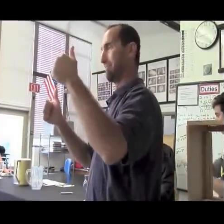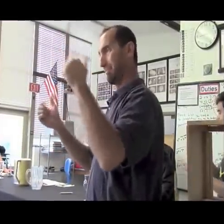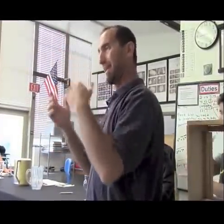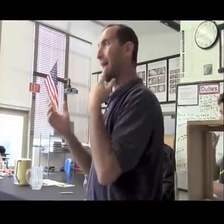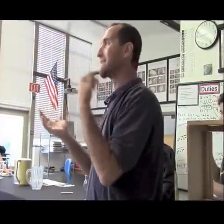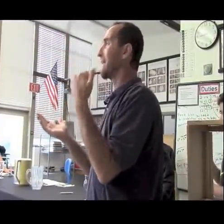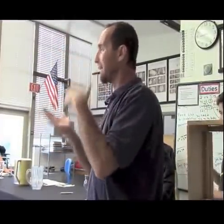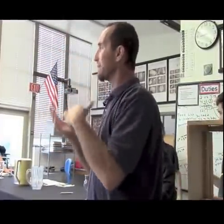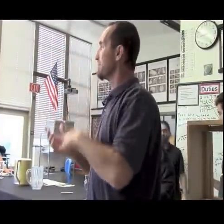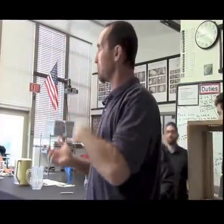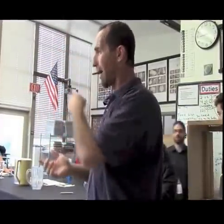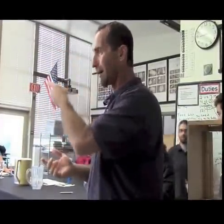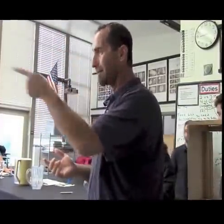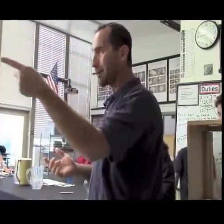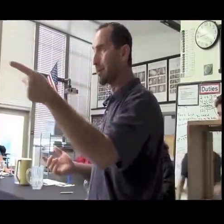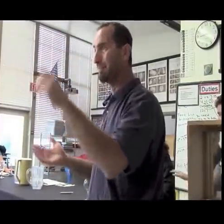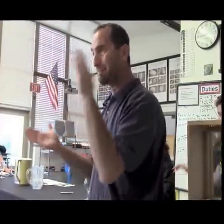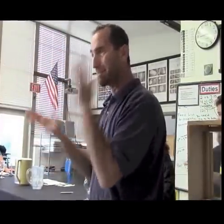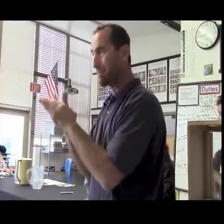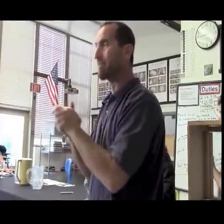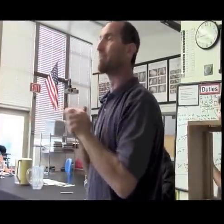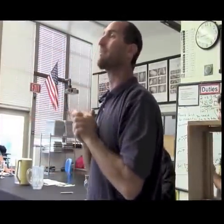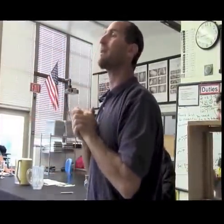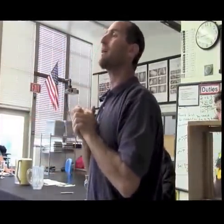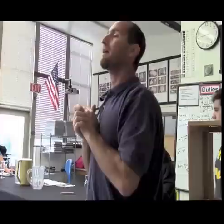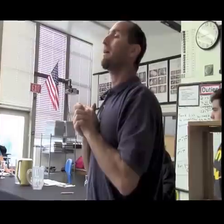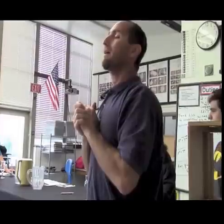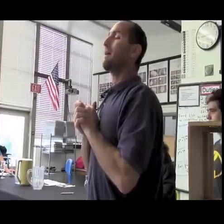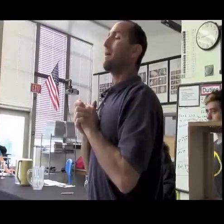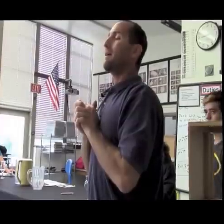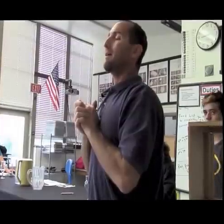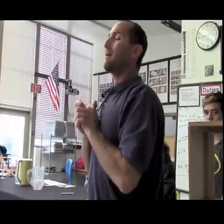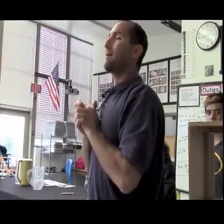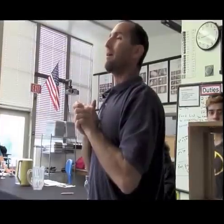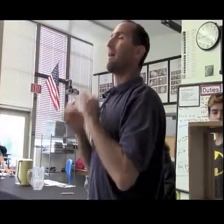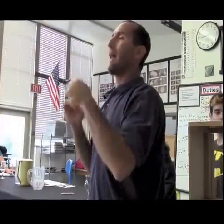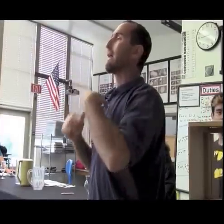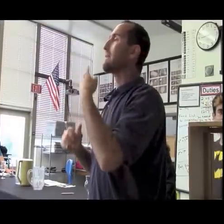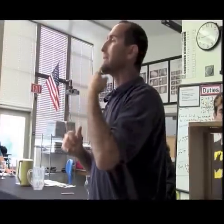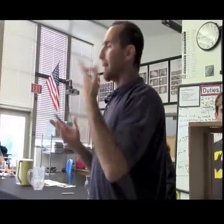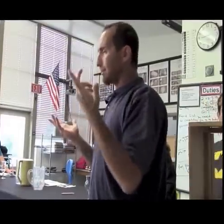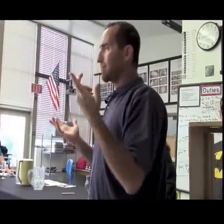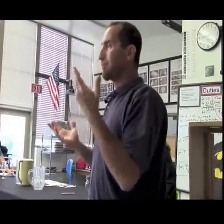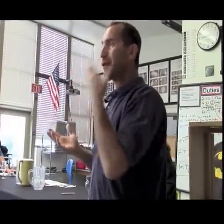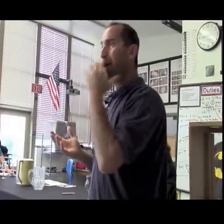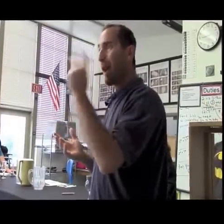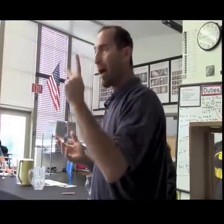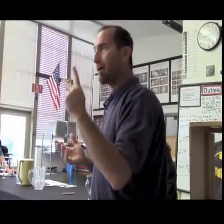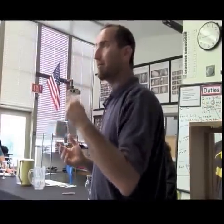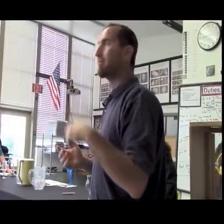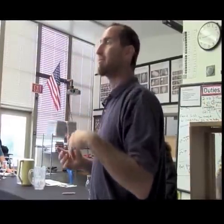Teacher Ian: Again, I'm proud of you... Teacher Ian: Like I said ... good luck ...